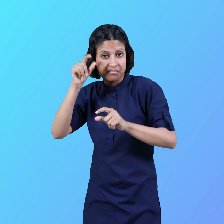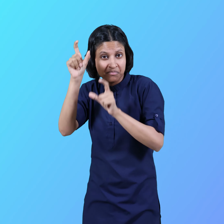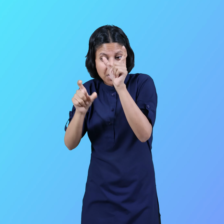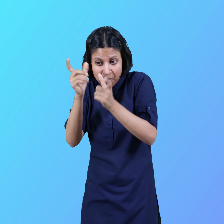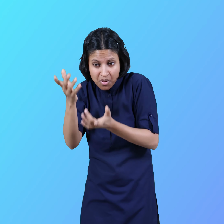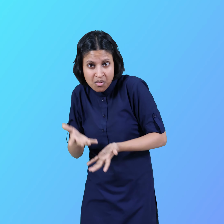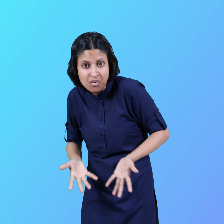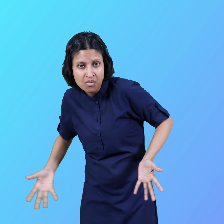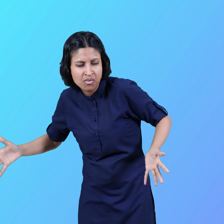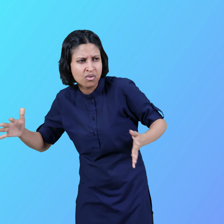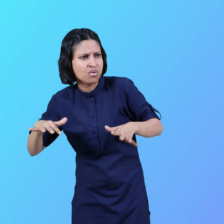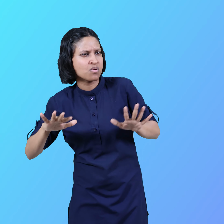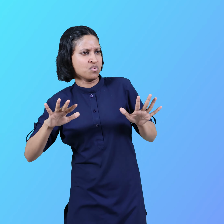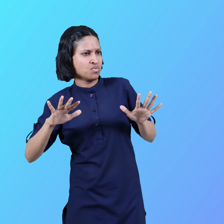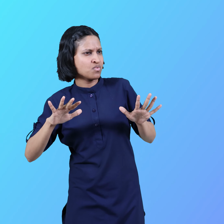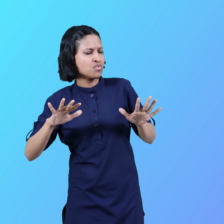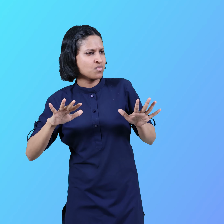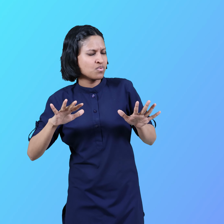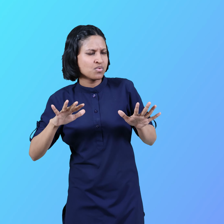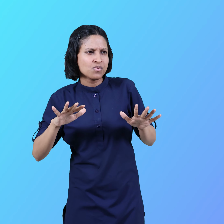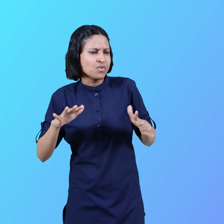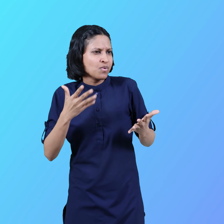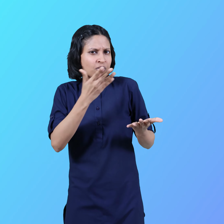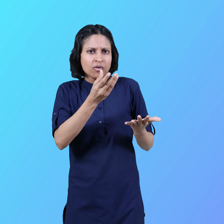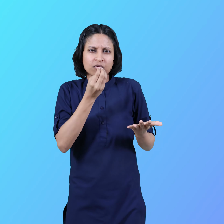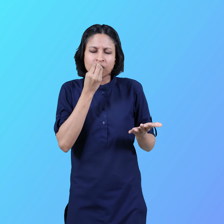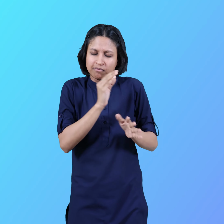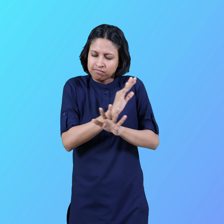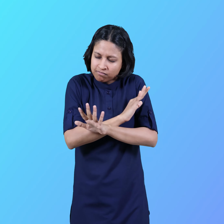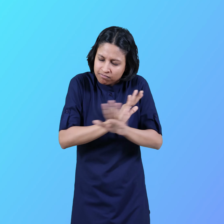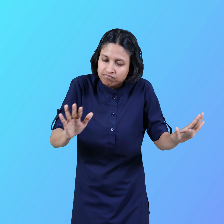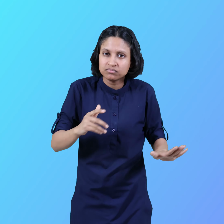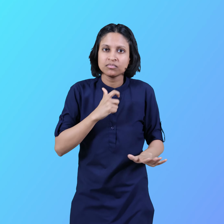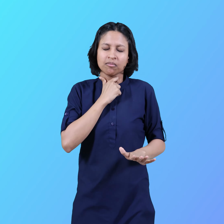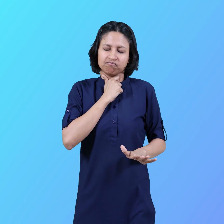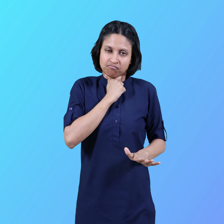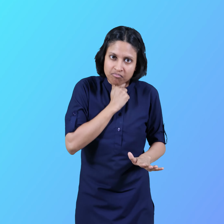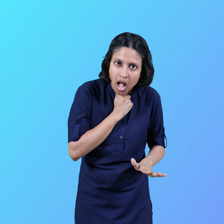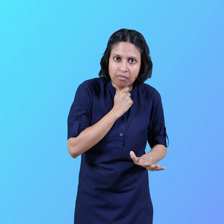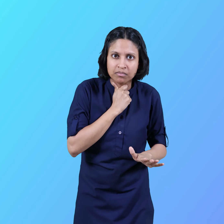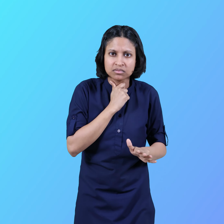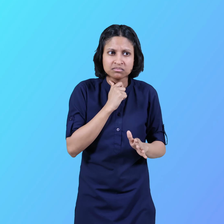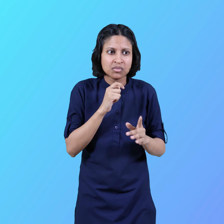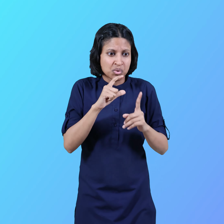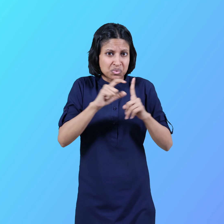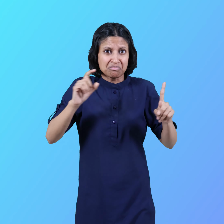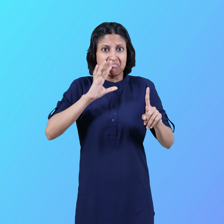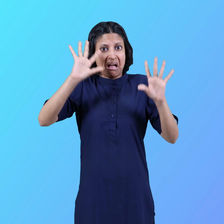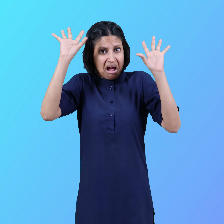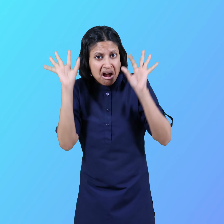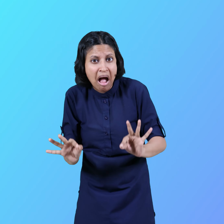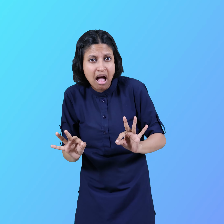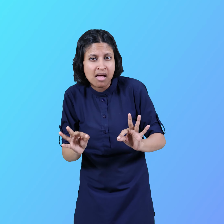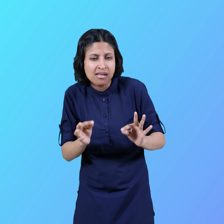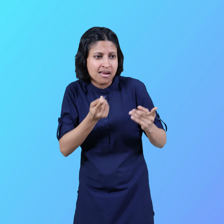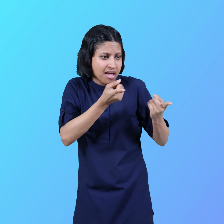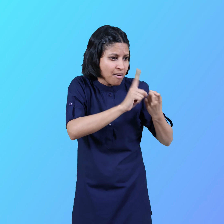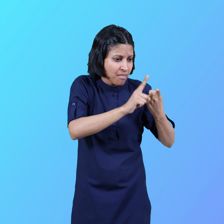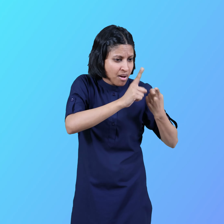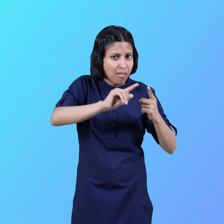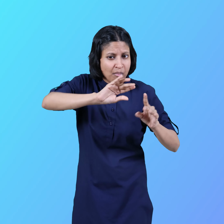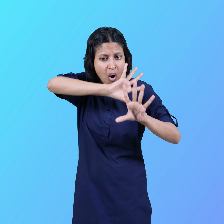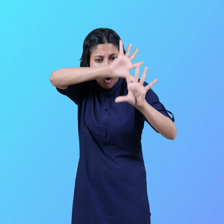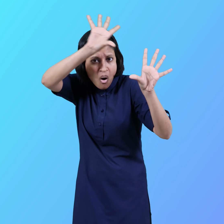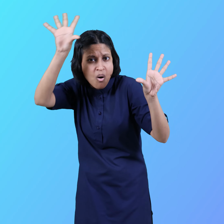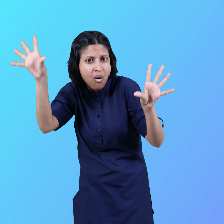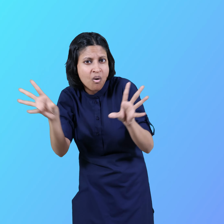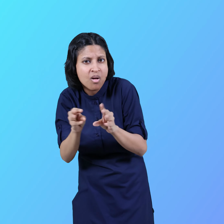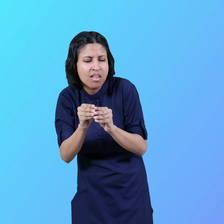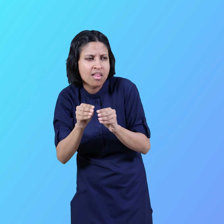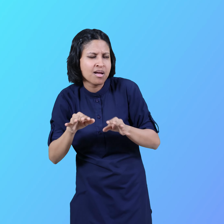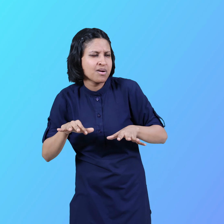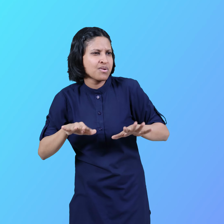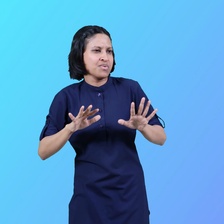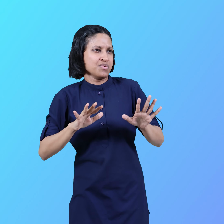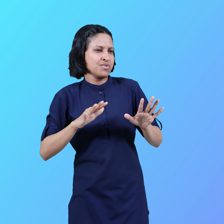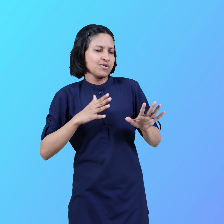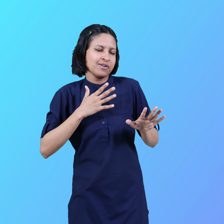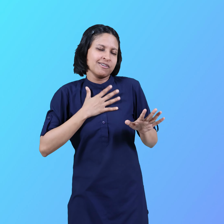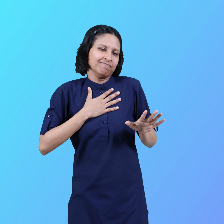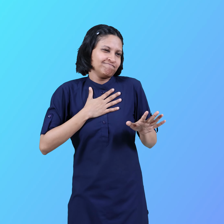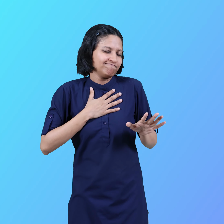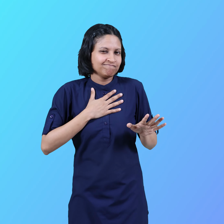All the people saw what happened, and they were pleased with what King David did.